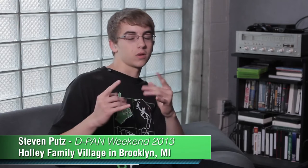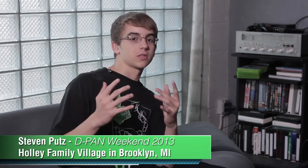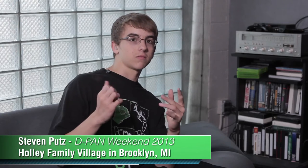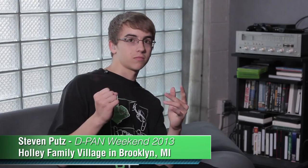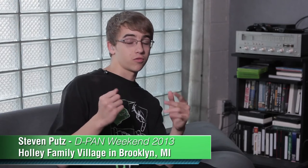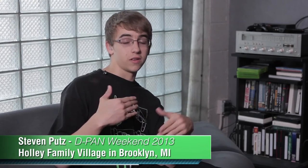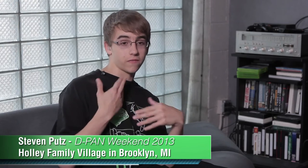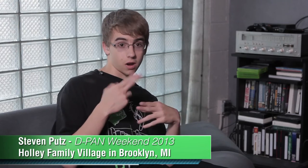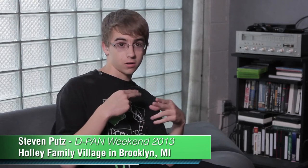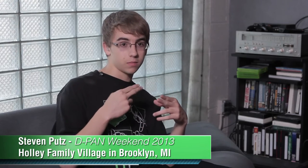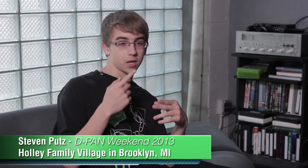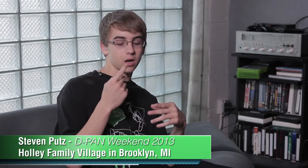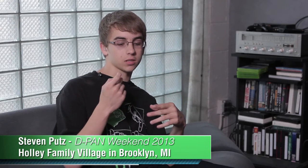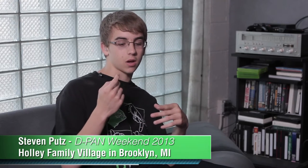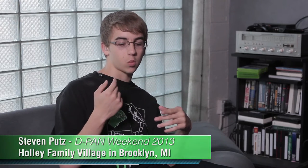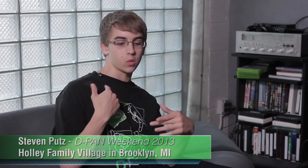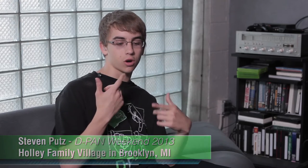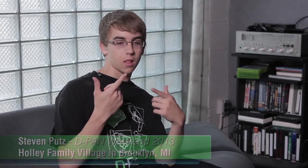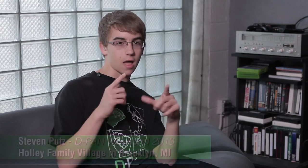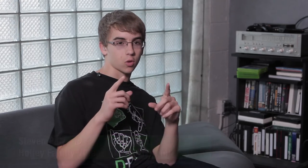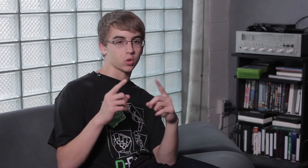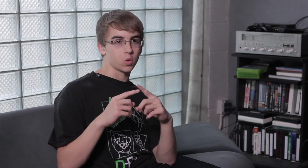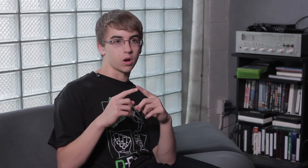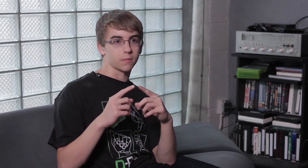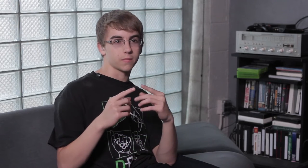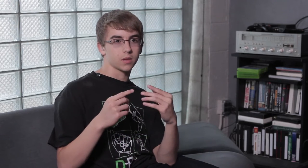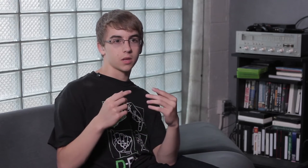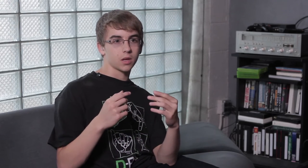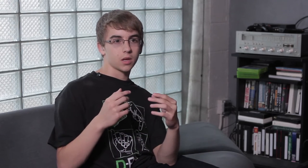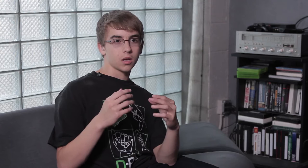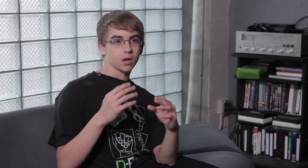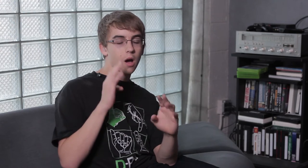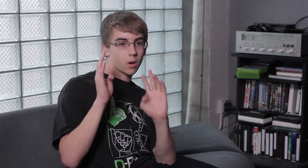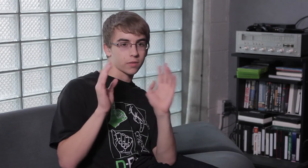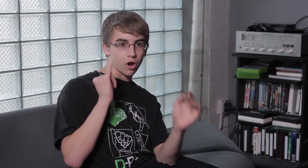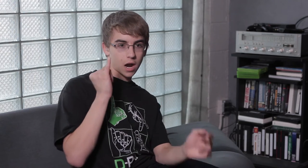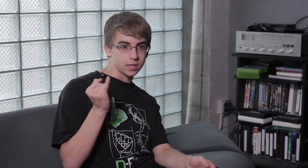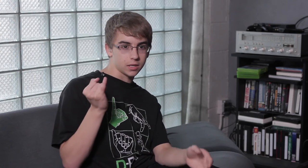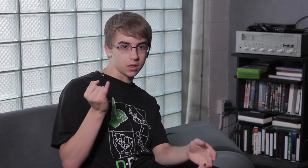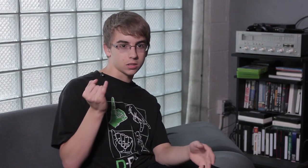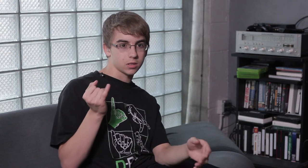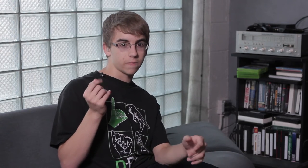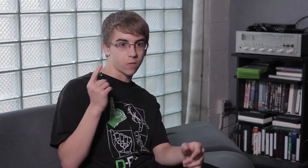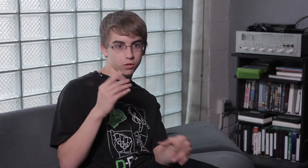The camp was really fun because we were allowed to come up with our own ideas